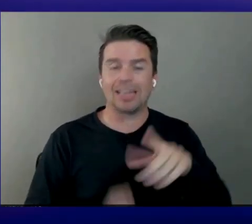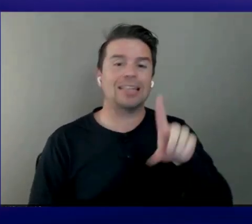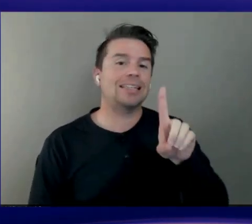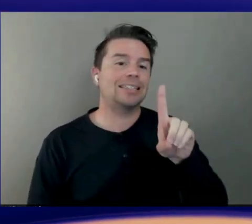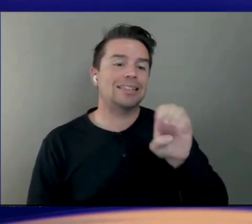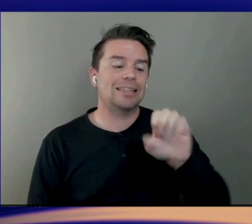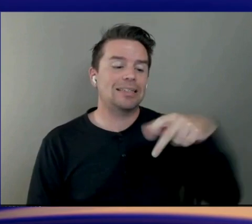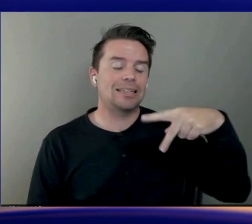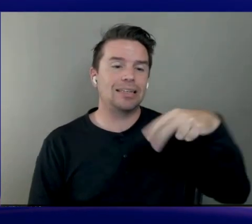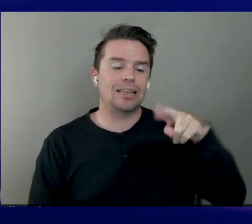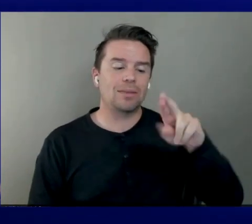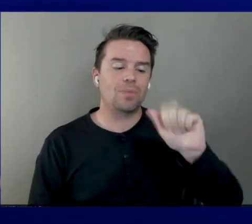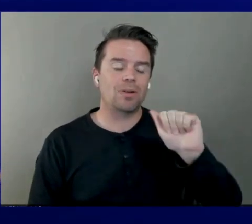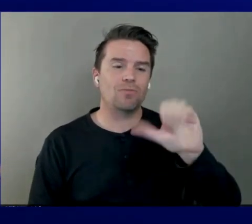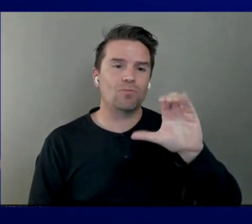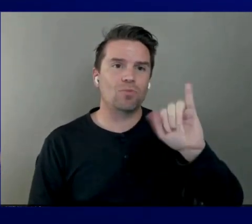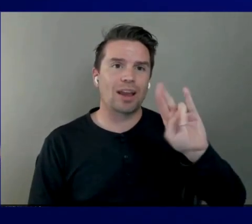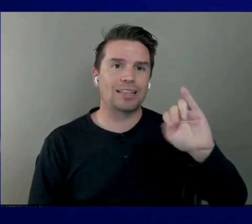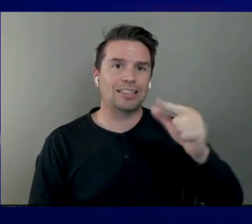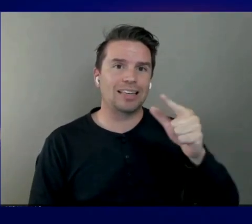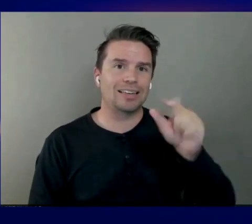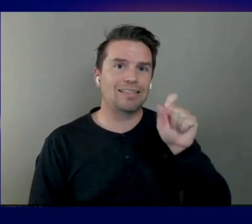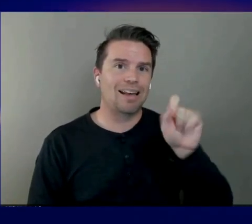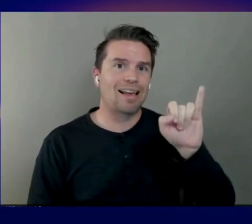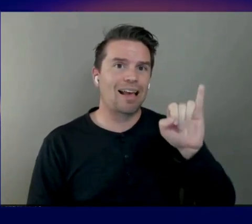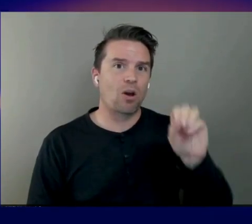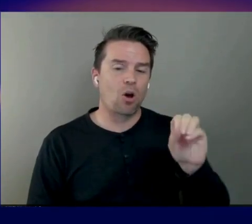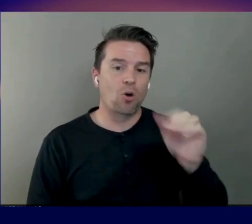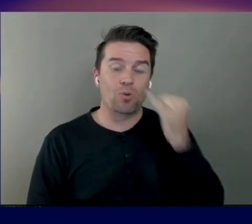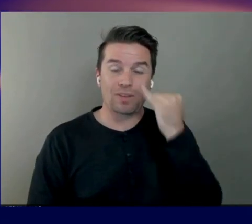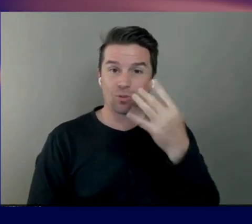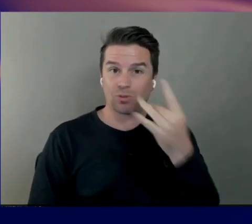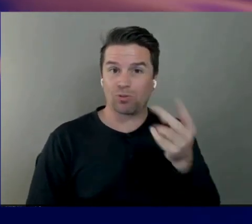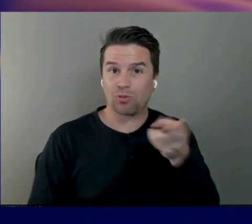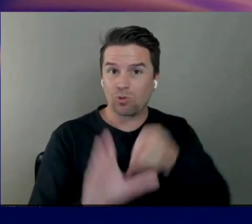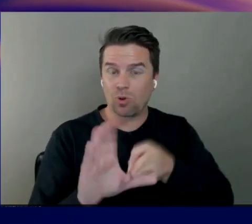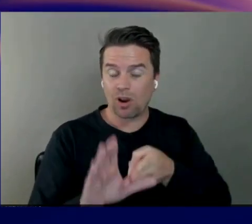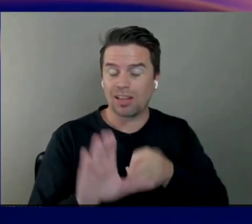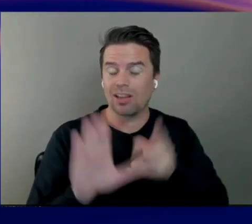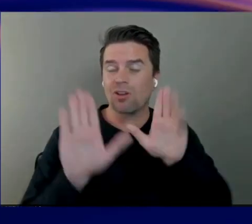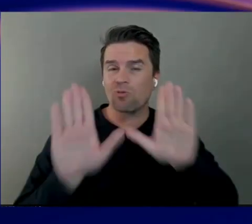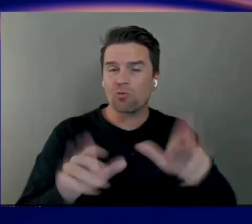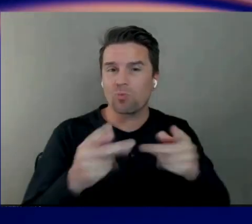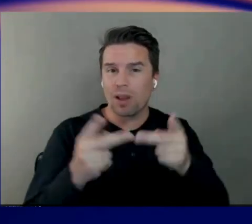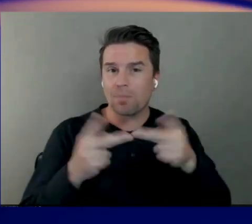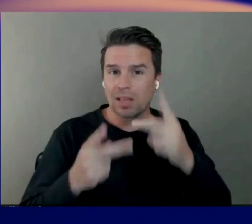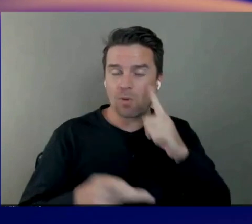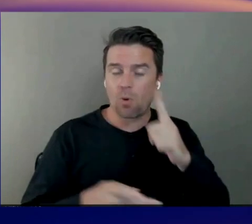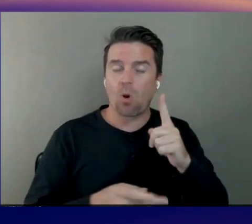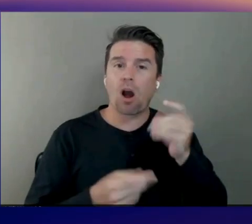It's very active, great way to get tips. And competitors from all walks are active. [Steve] Cool.